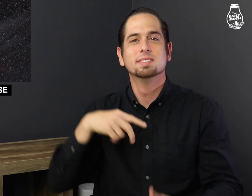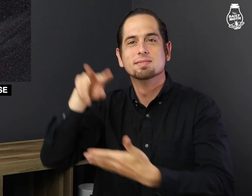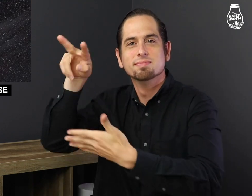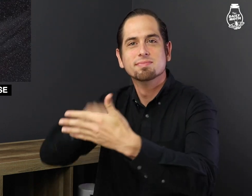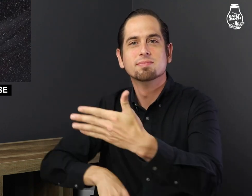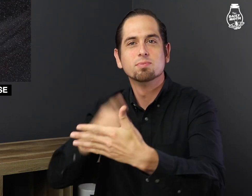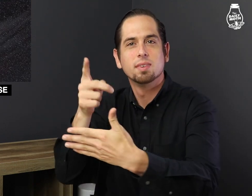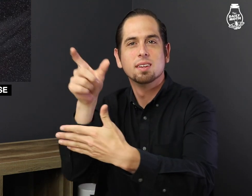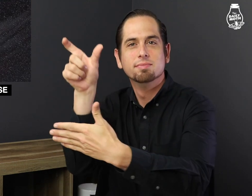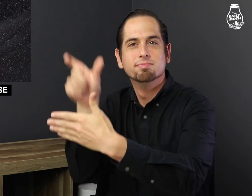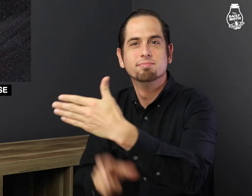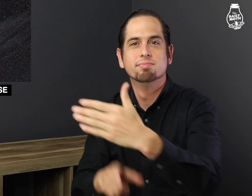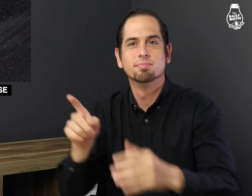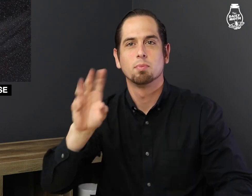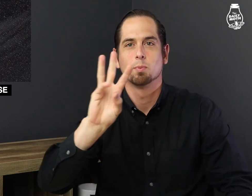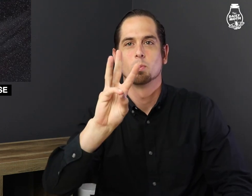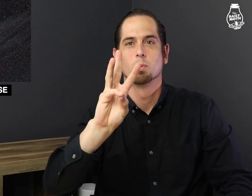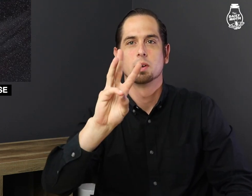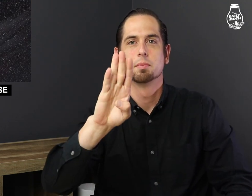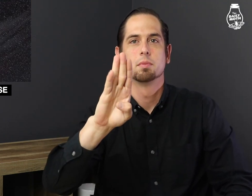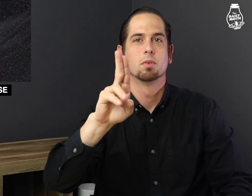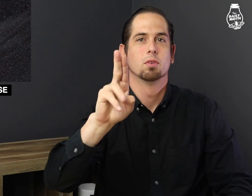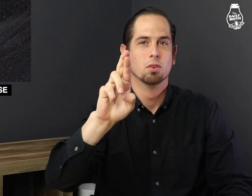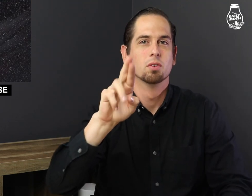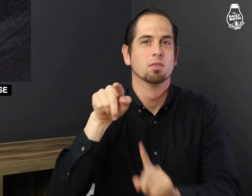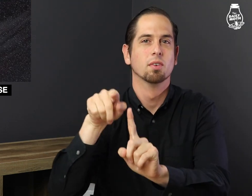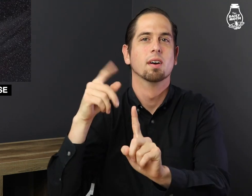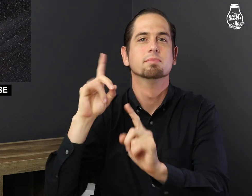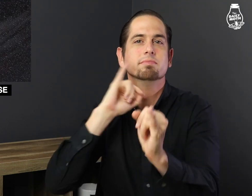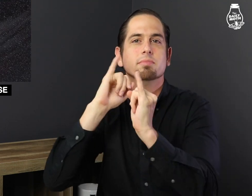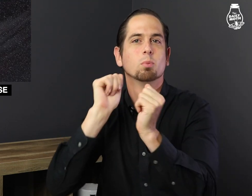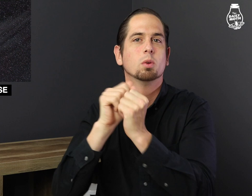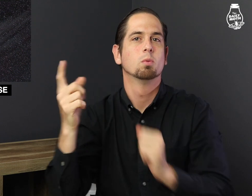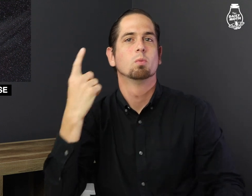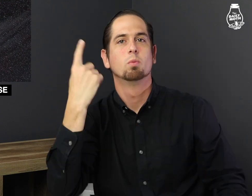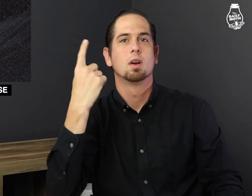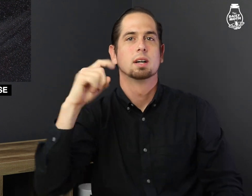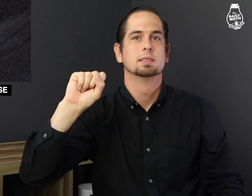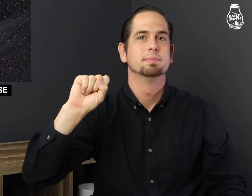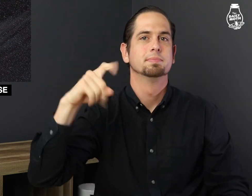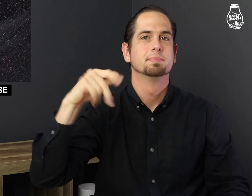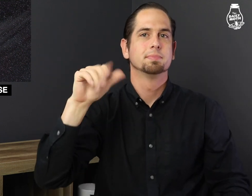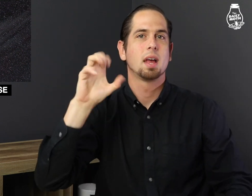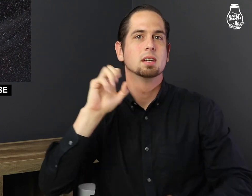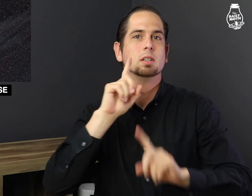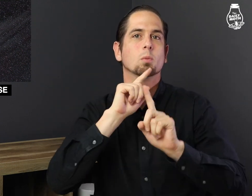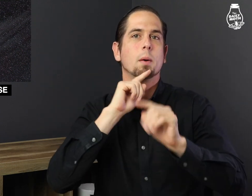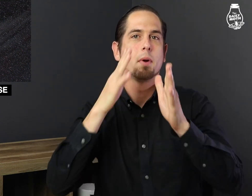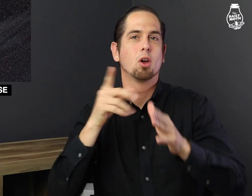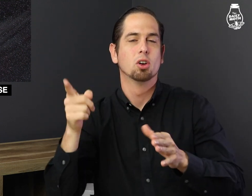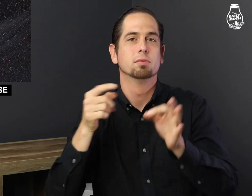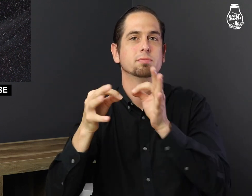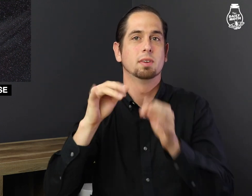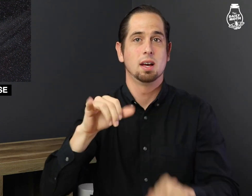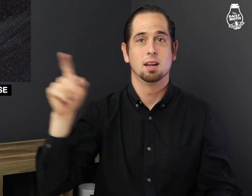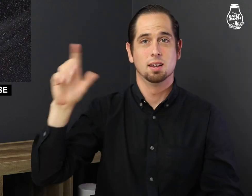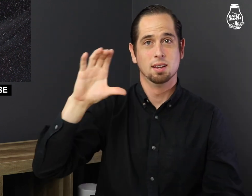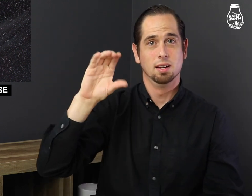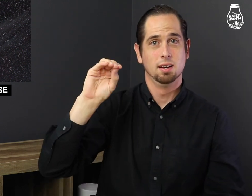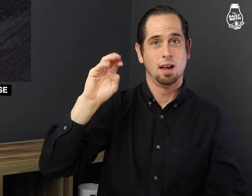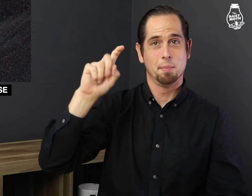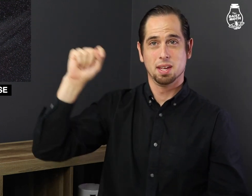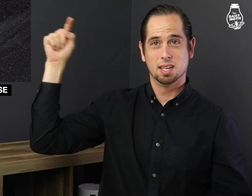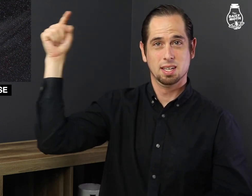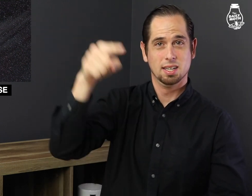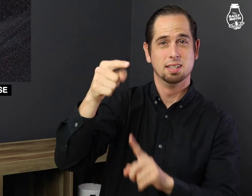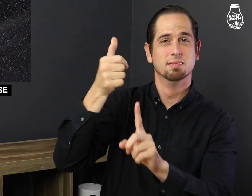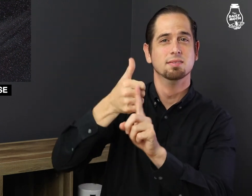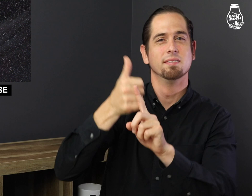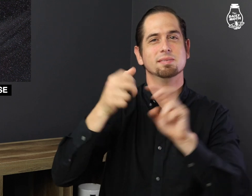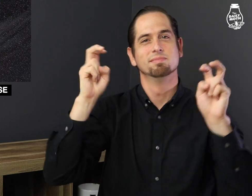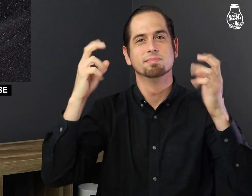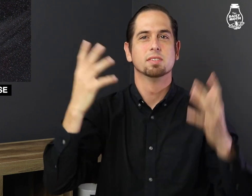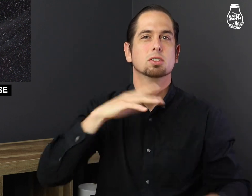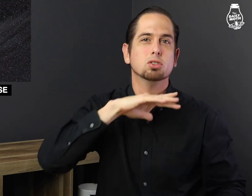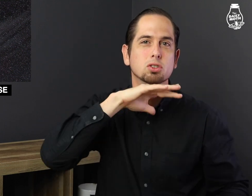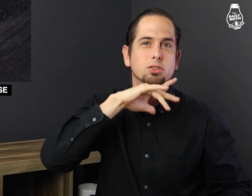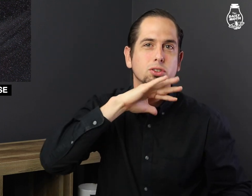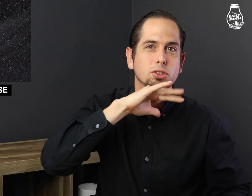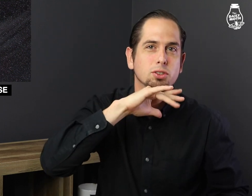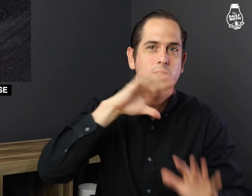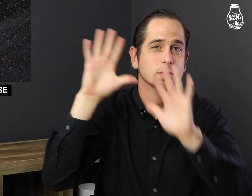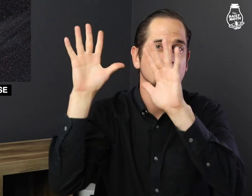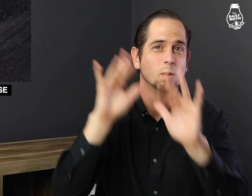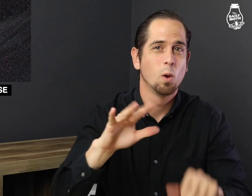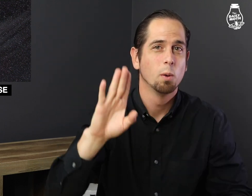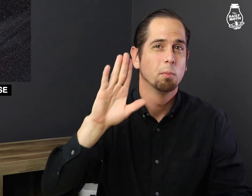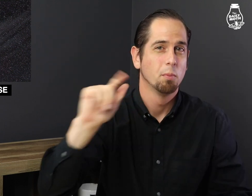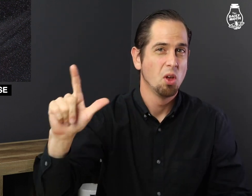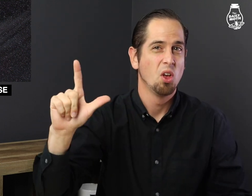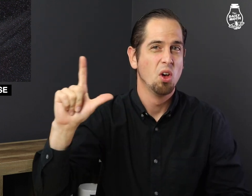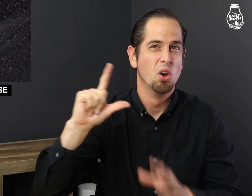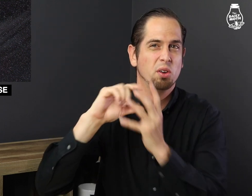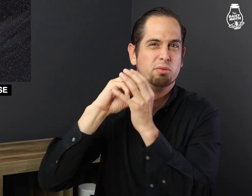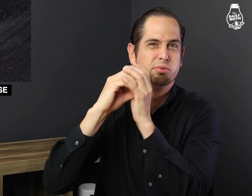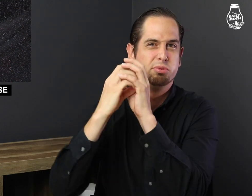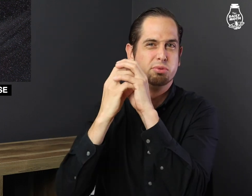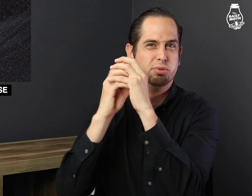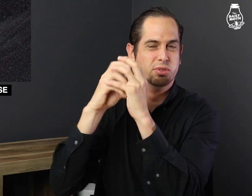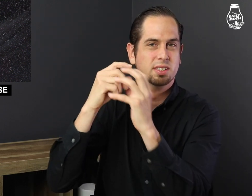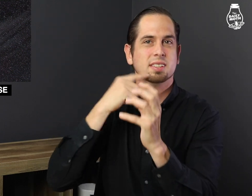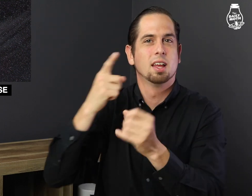A space reporter told WBUR that a comets are "dirty snowballs"